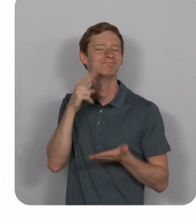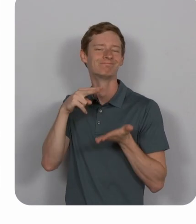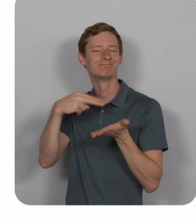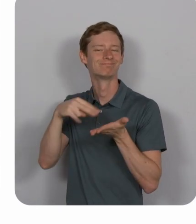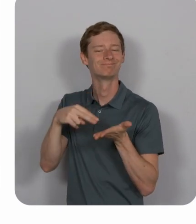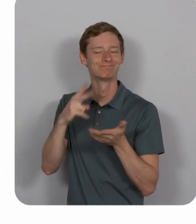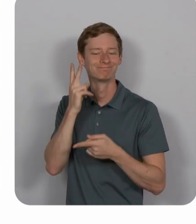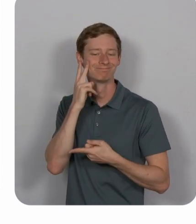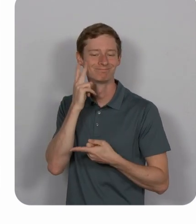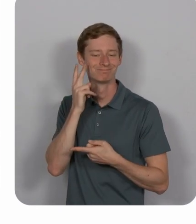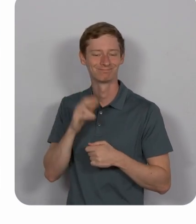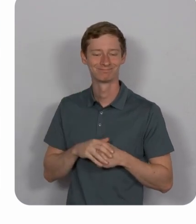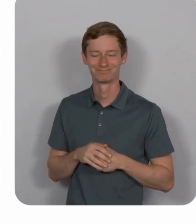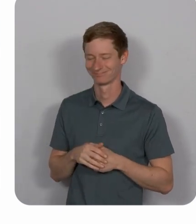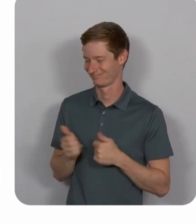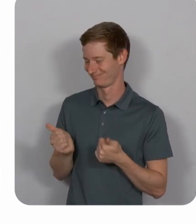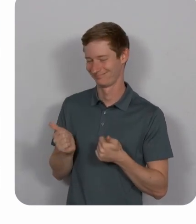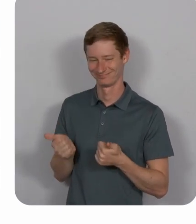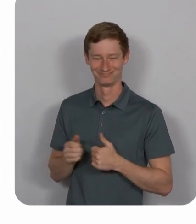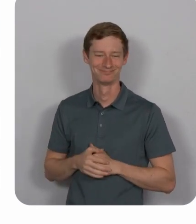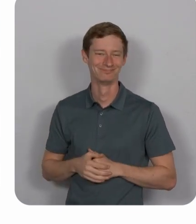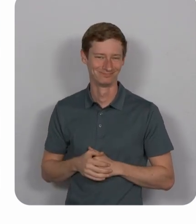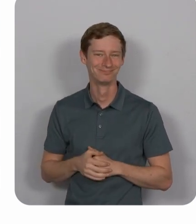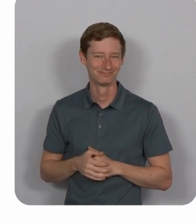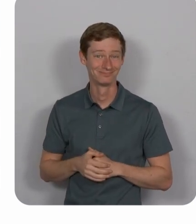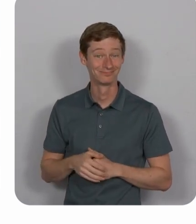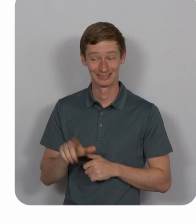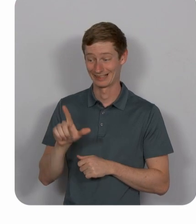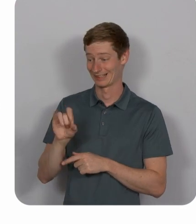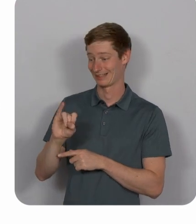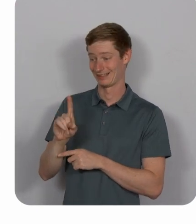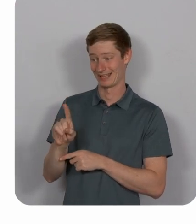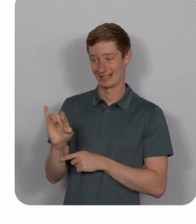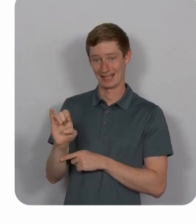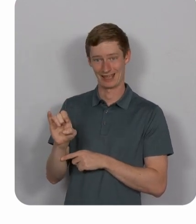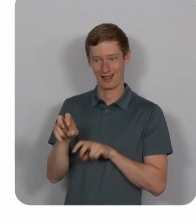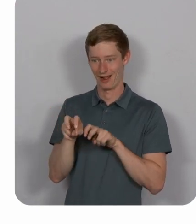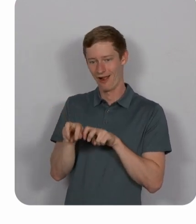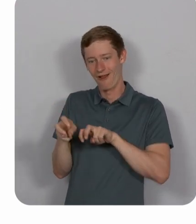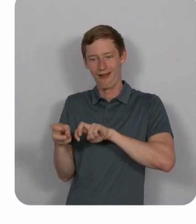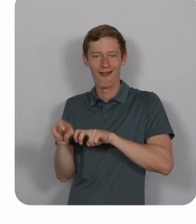There you go. Again, Lizzie’s movements are harmonious and complex,